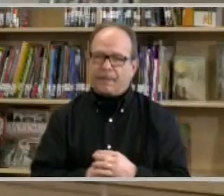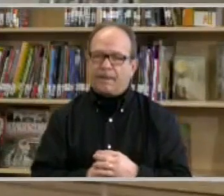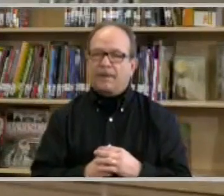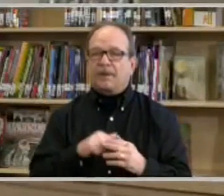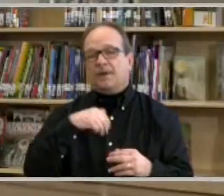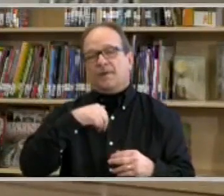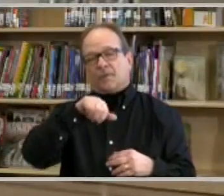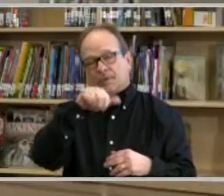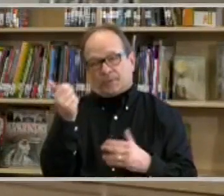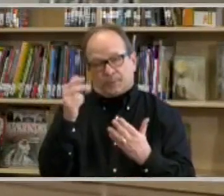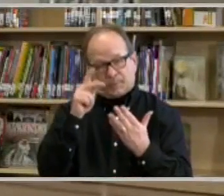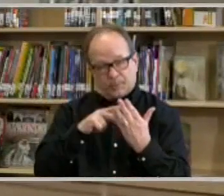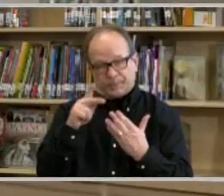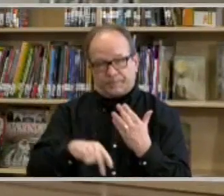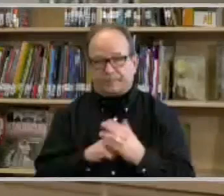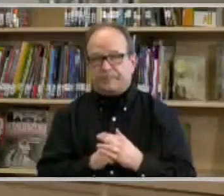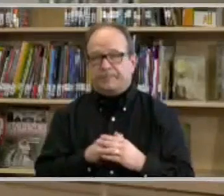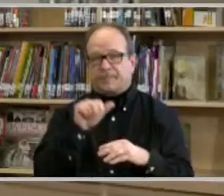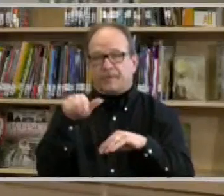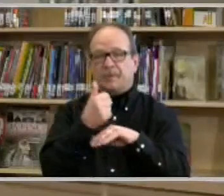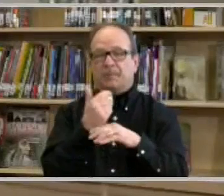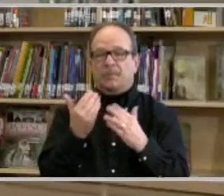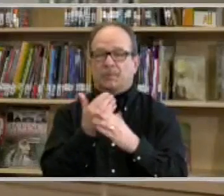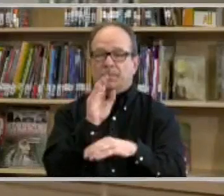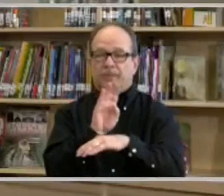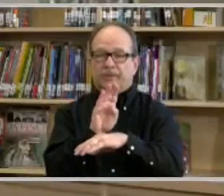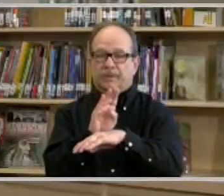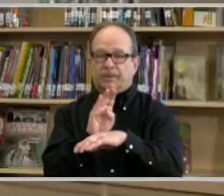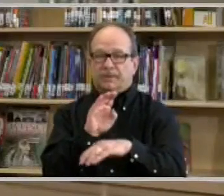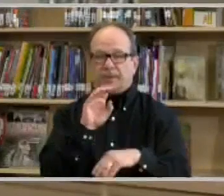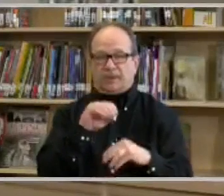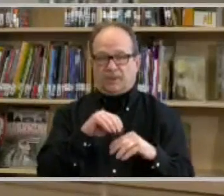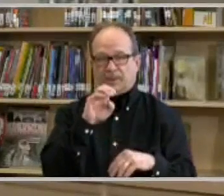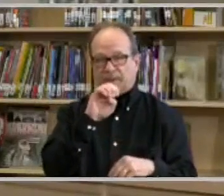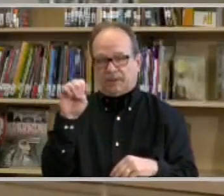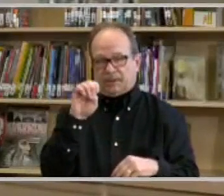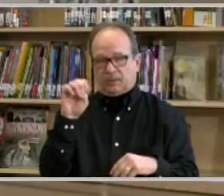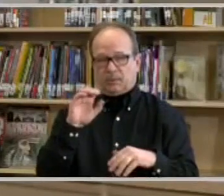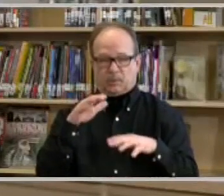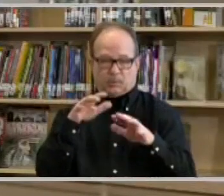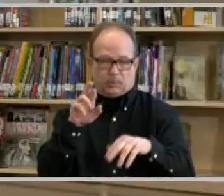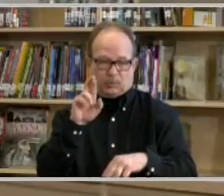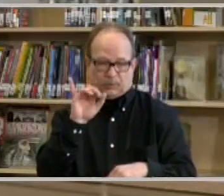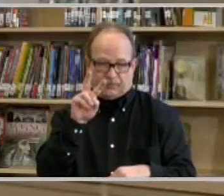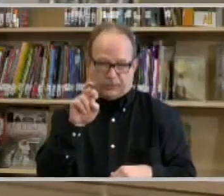STARTED TO HELP ENTREPRENEURS AND WE FOLKTSED ON EAST OF THE RIVER COMMUNITIES AND